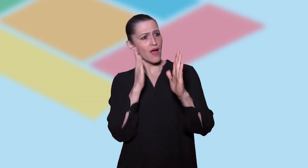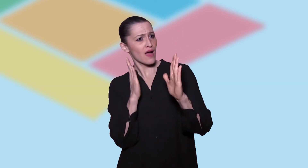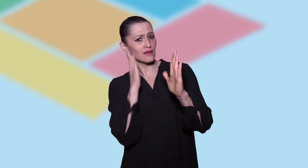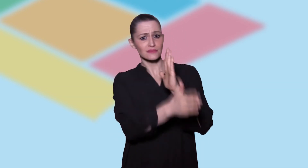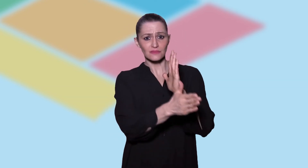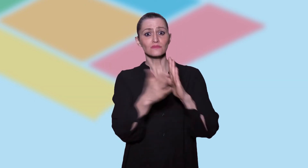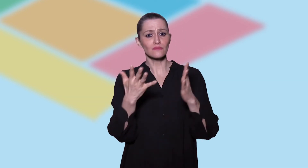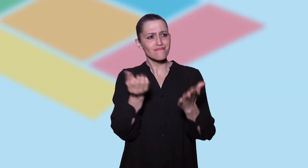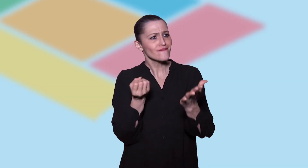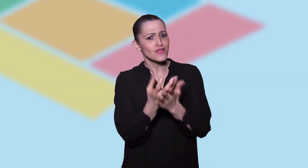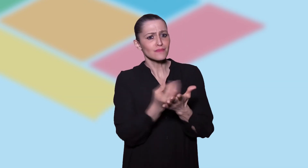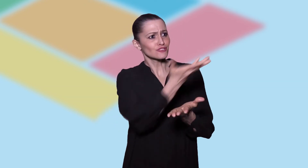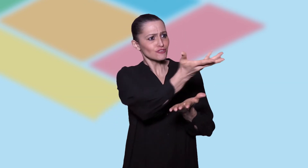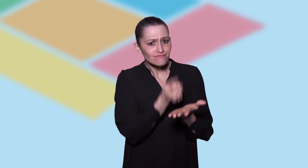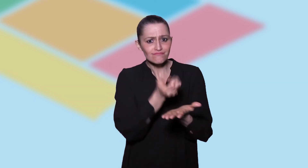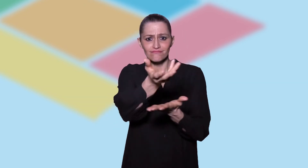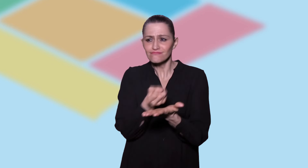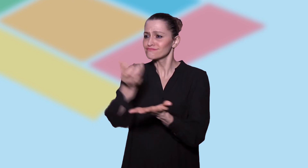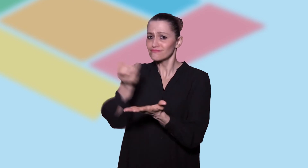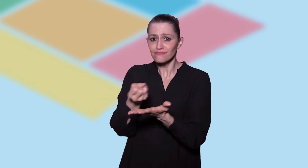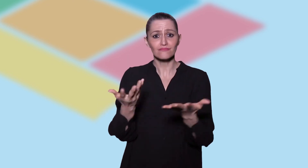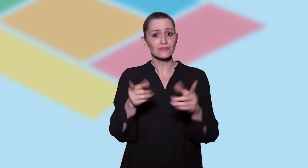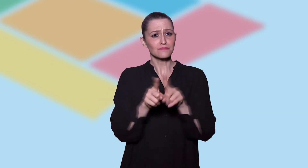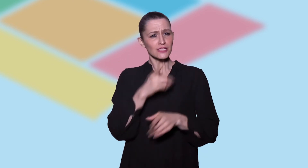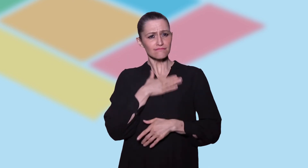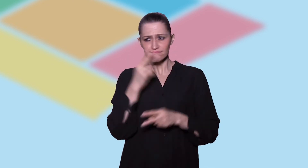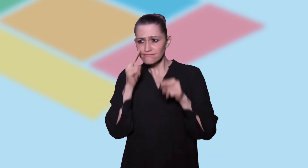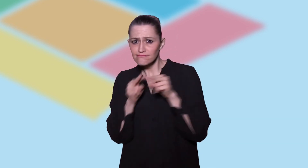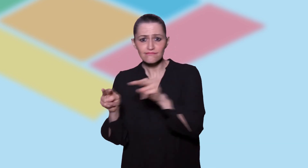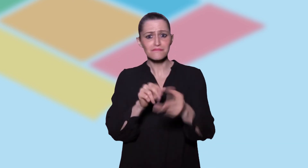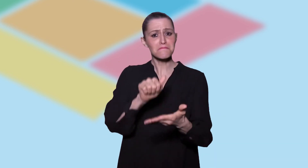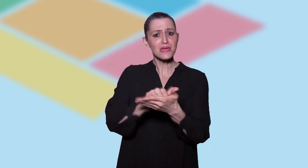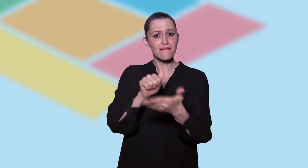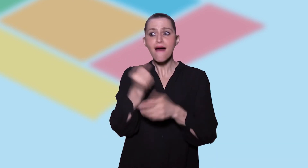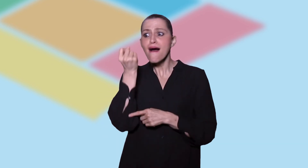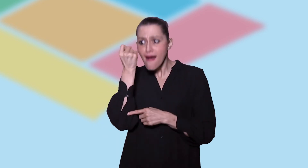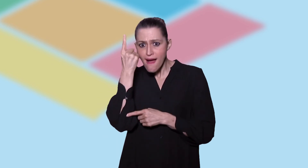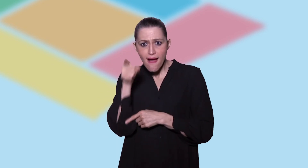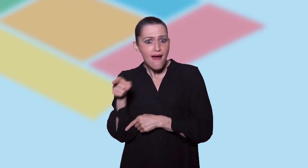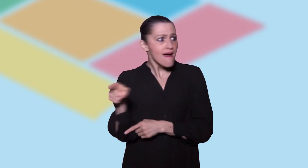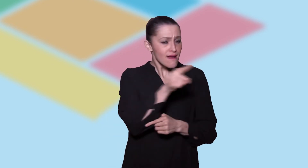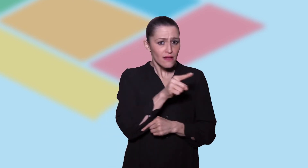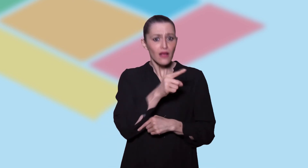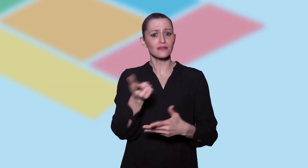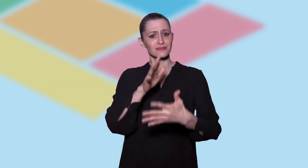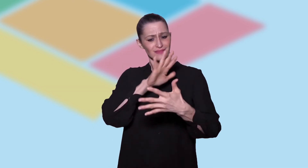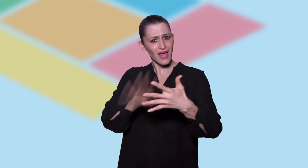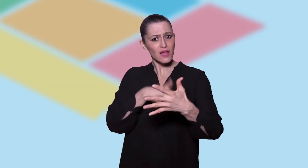accessibility to information and media,